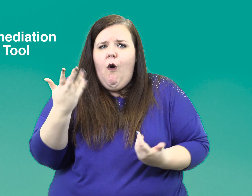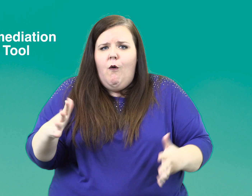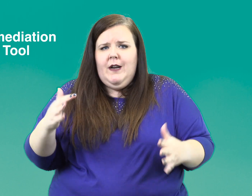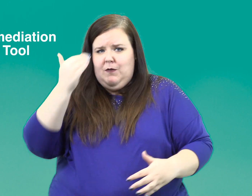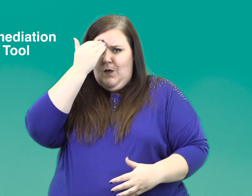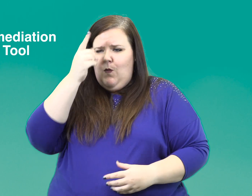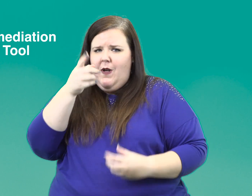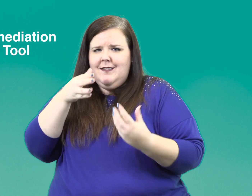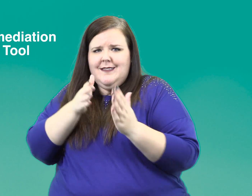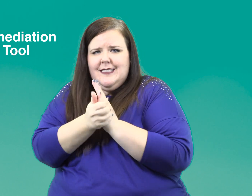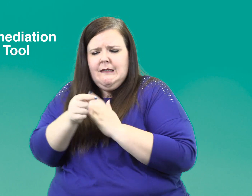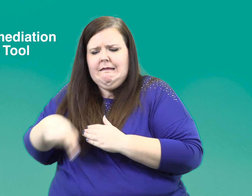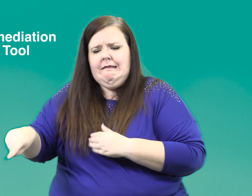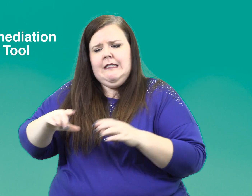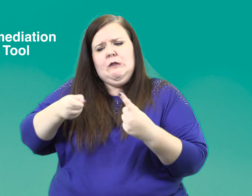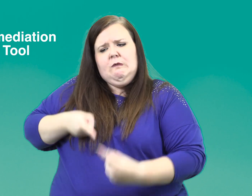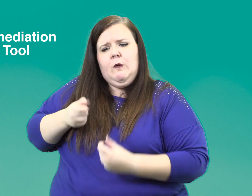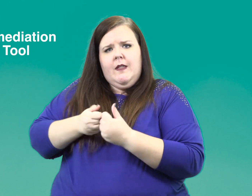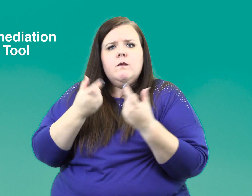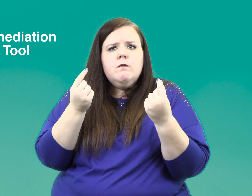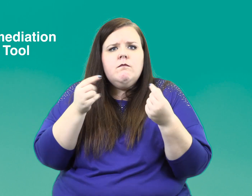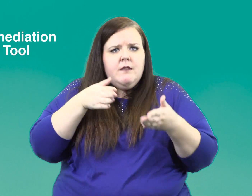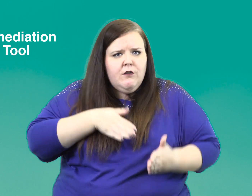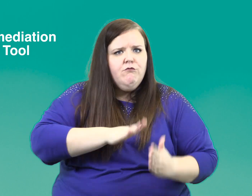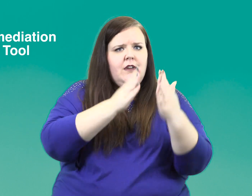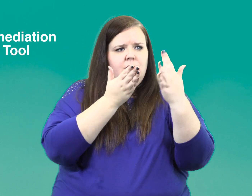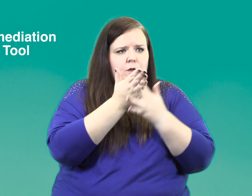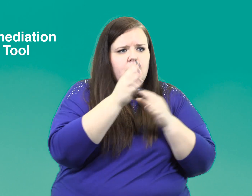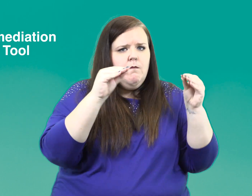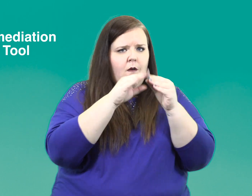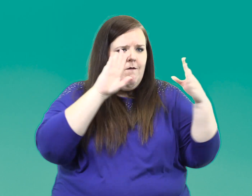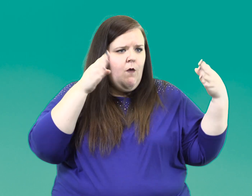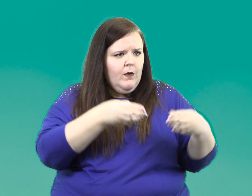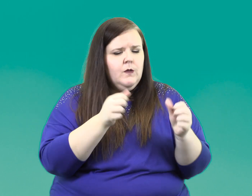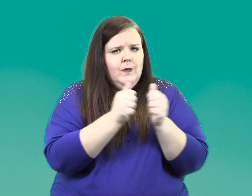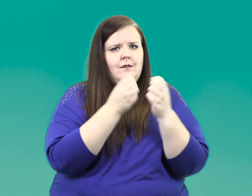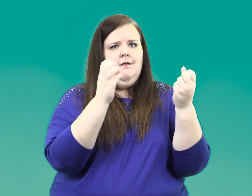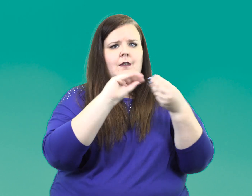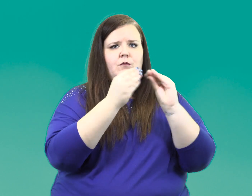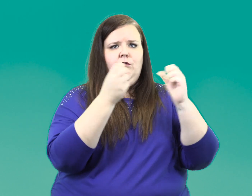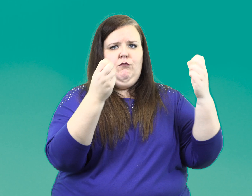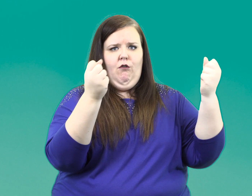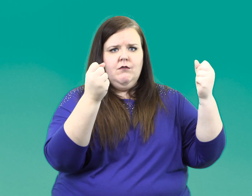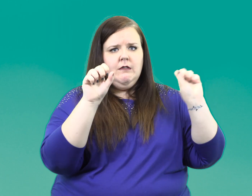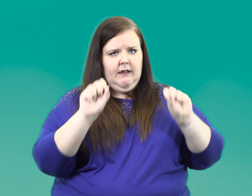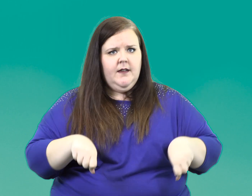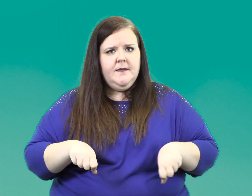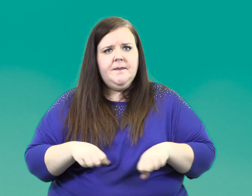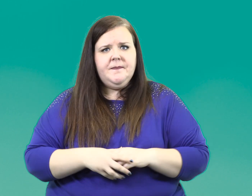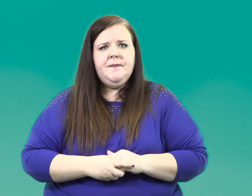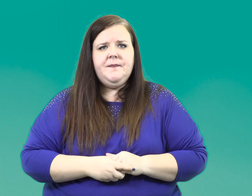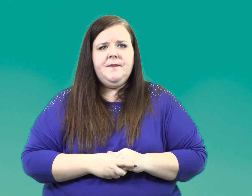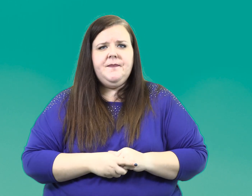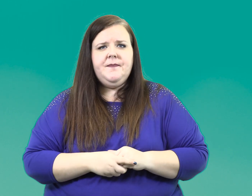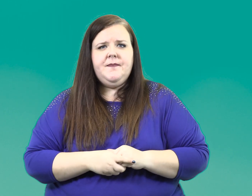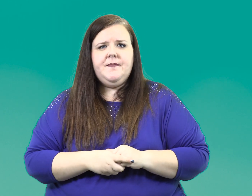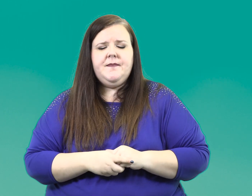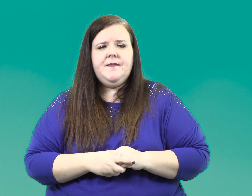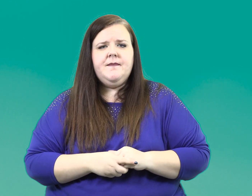If you know the skills the student is struggling with, you can address it in a more focused way through "Number Talks."